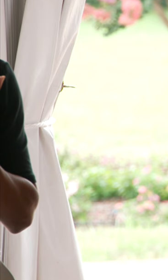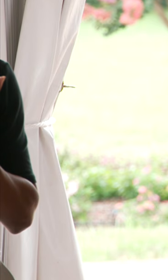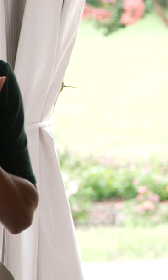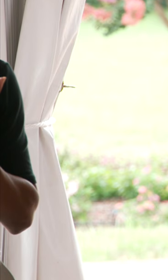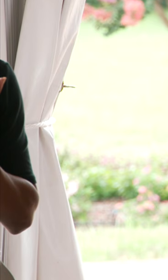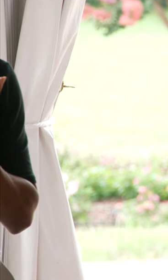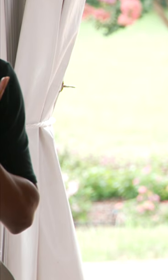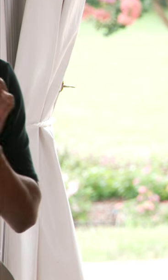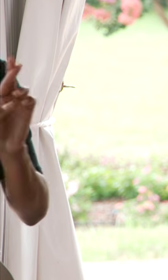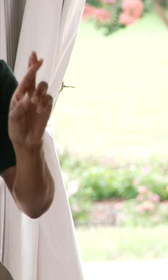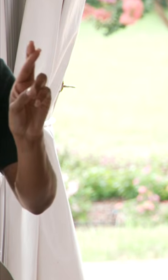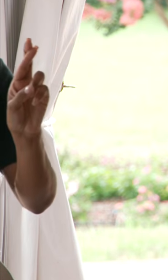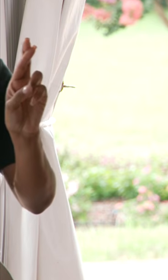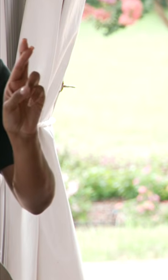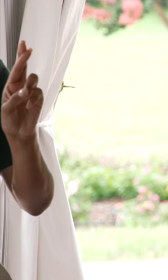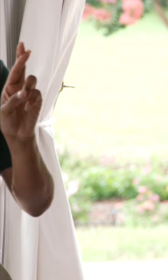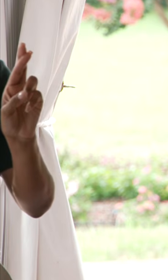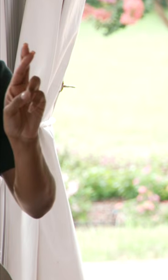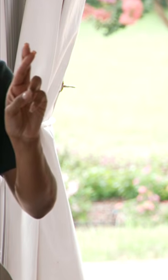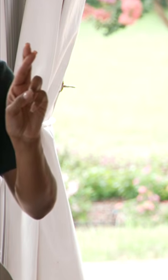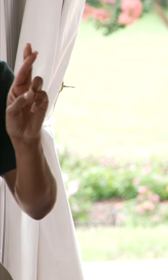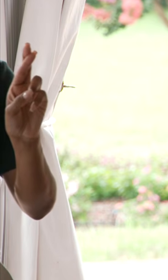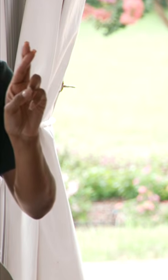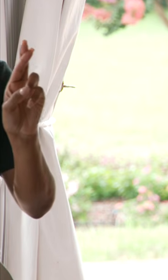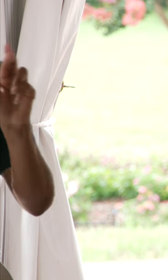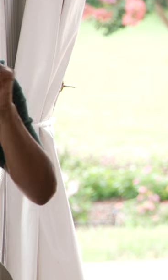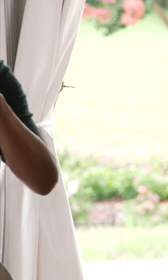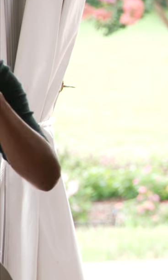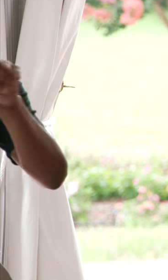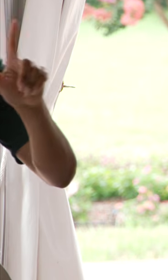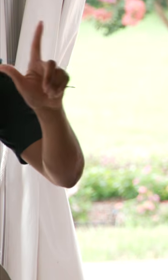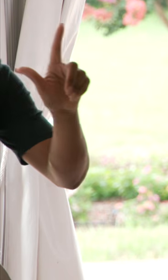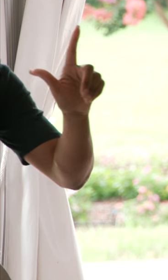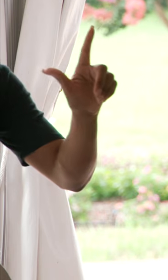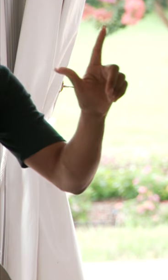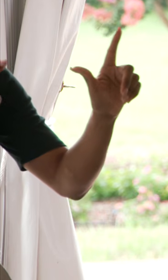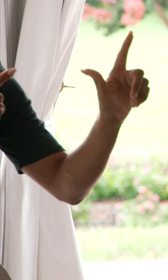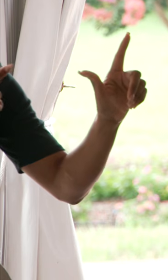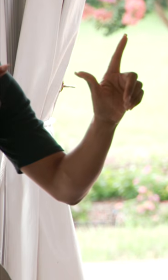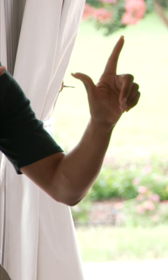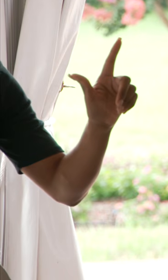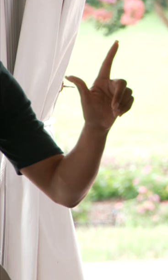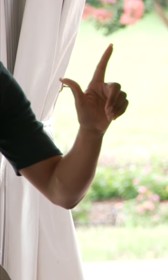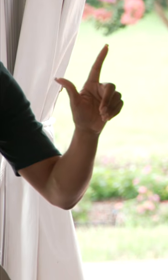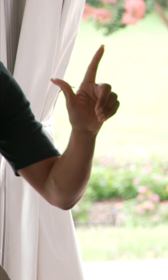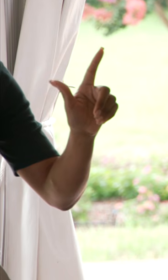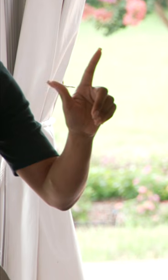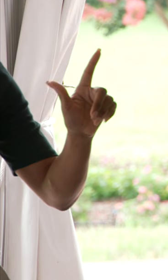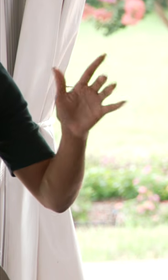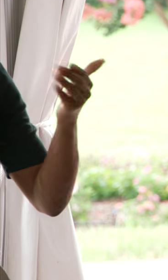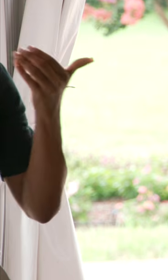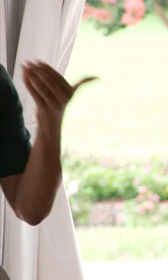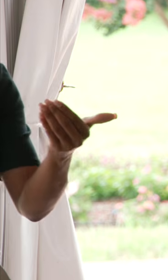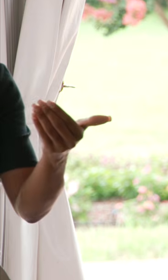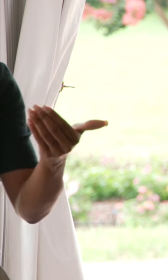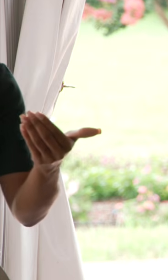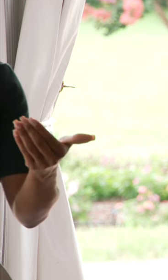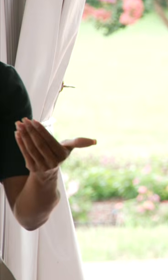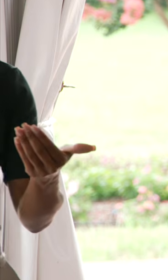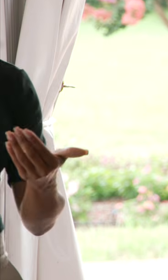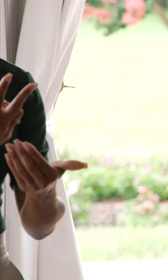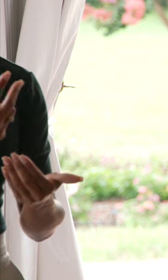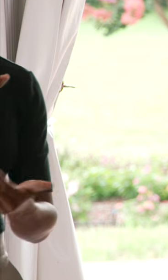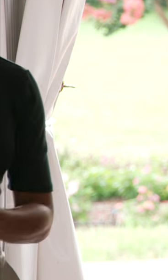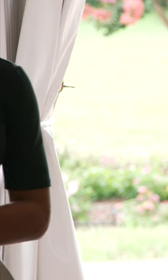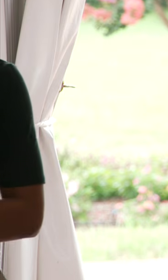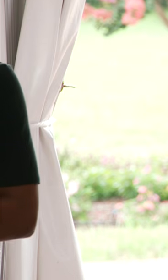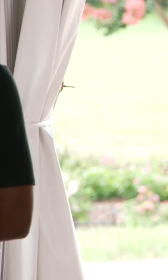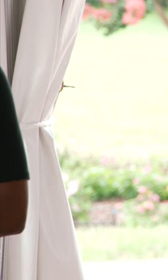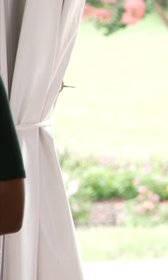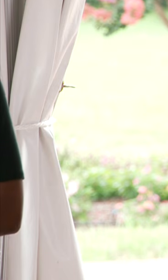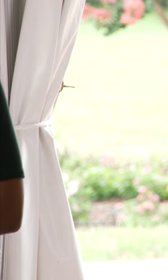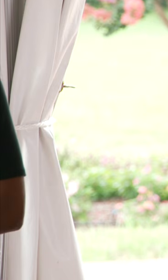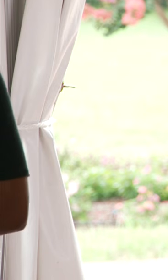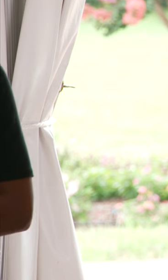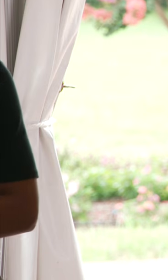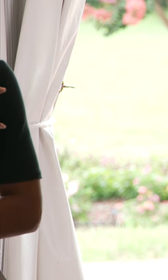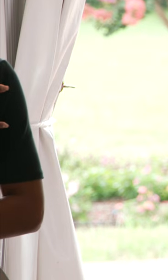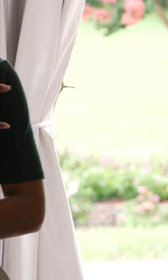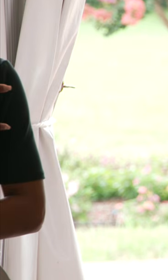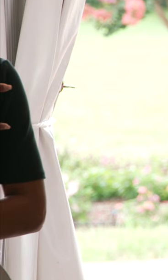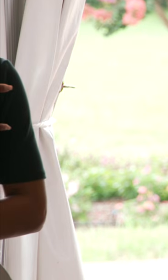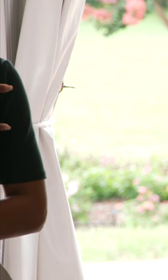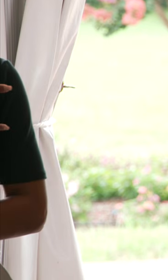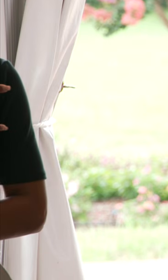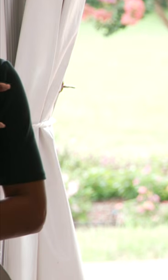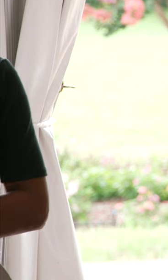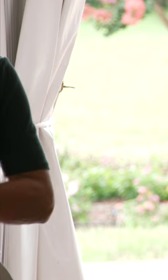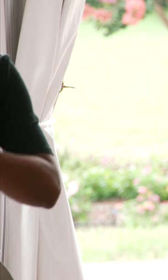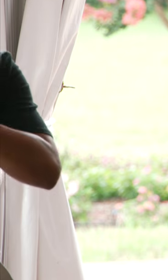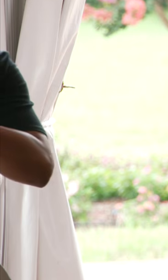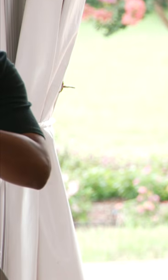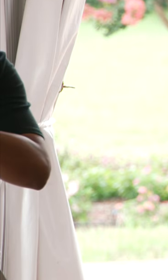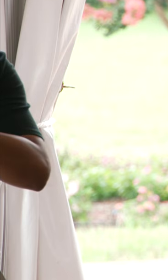hope, each of us will use our voices, our minds, our hearts to make sure the three principles of